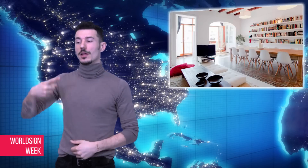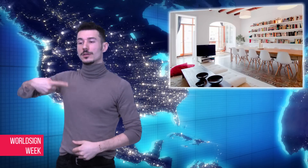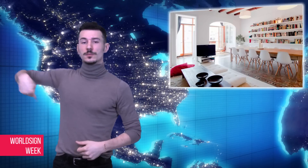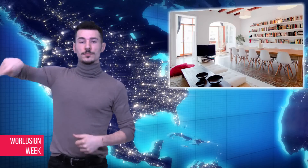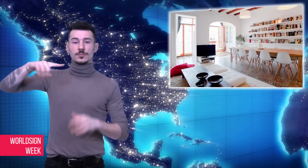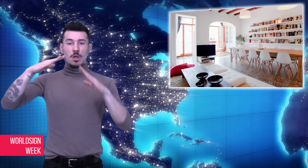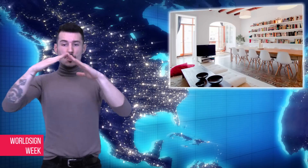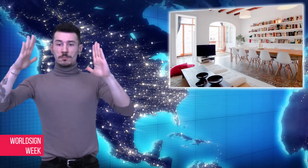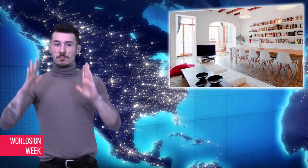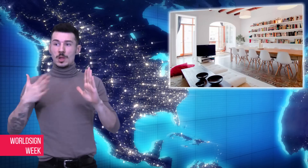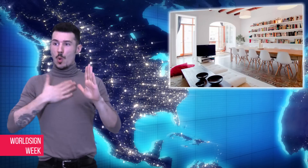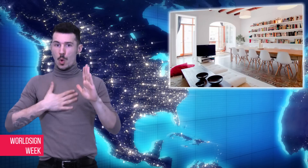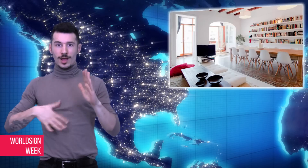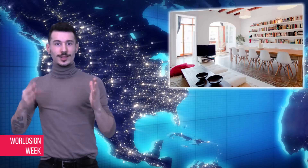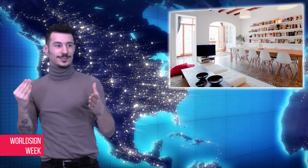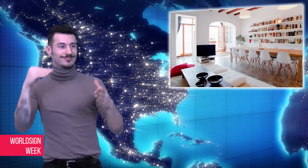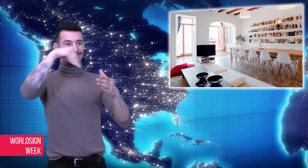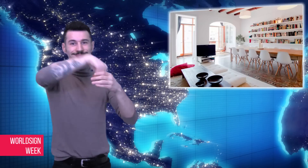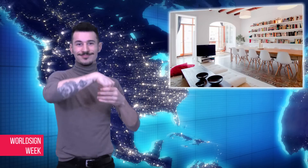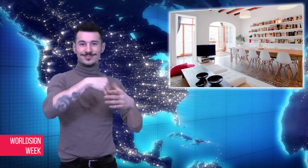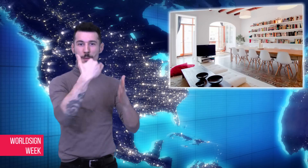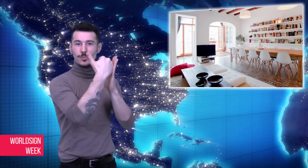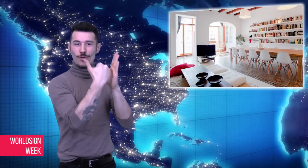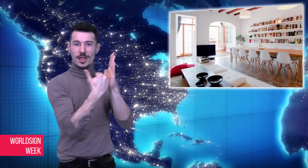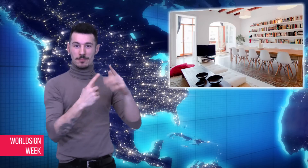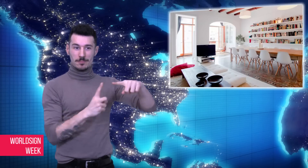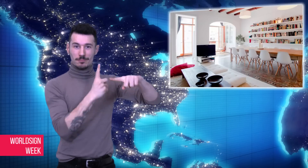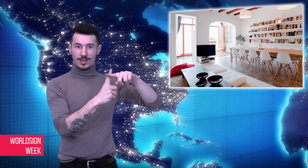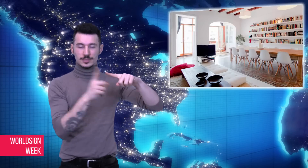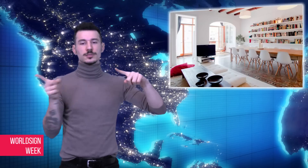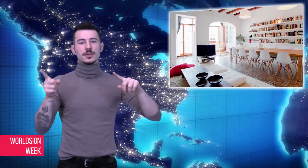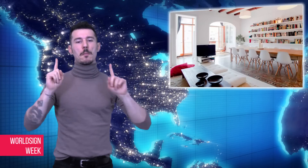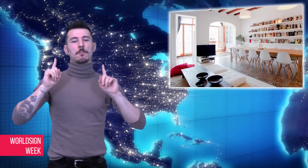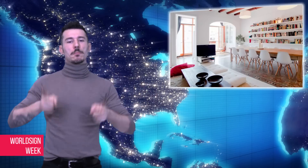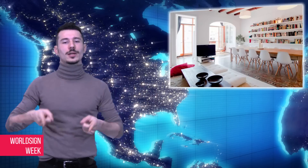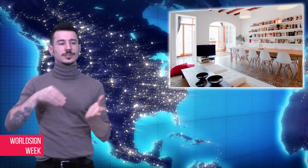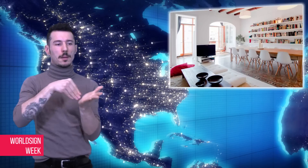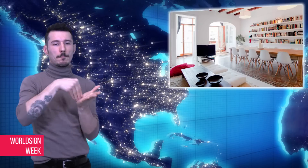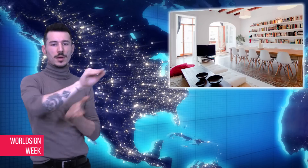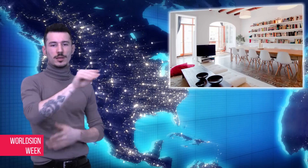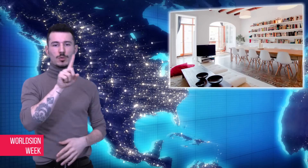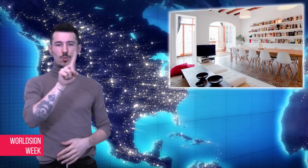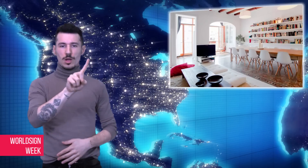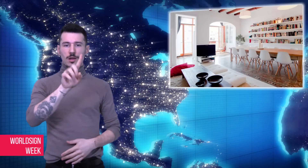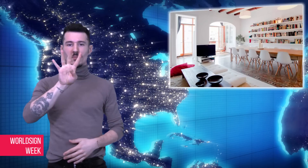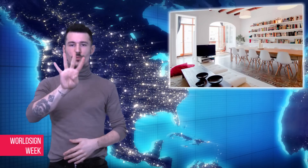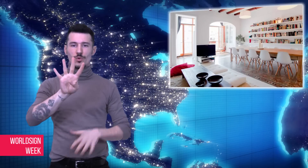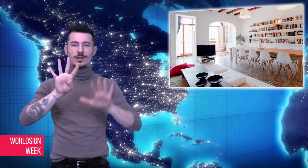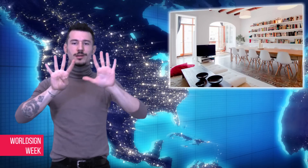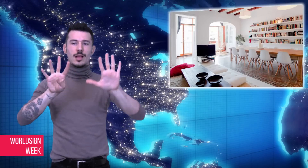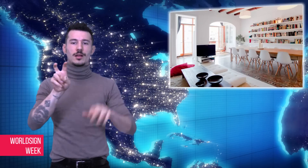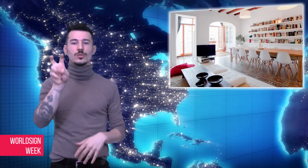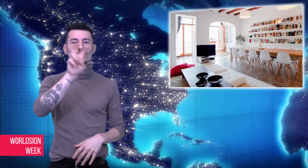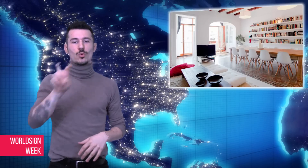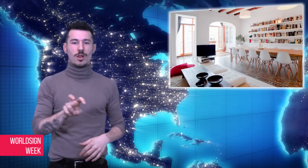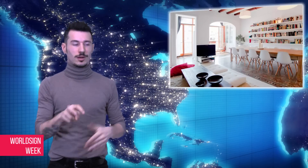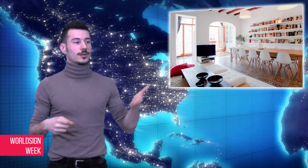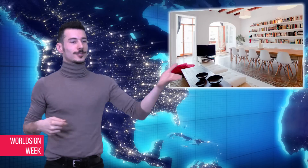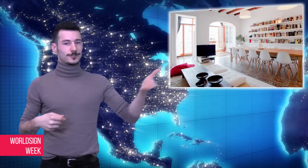of bedding.” To participate in the program, the homeowners must pay a $149